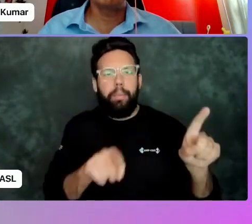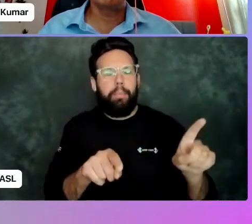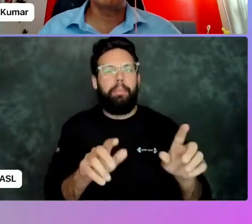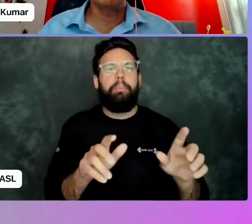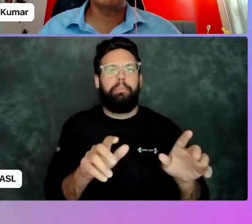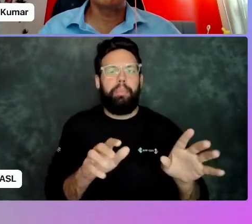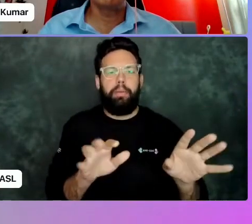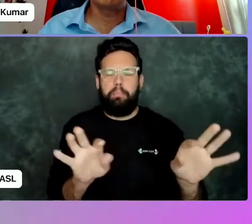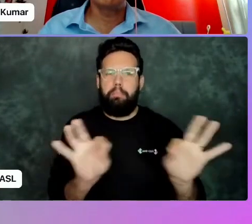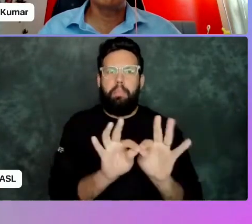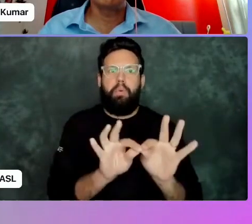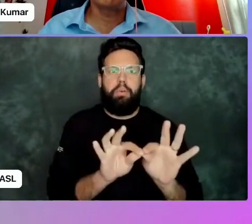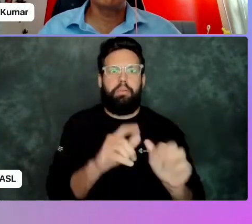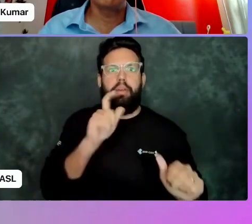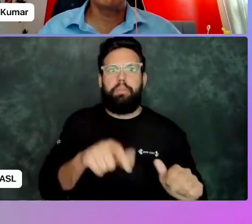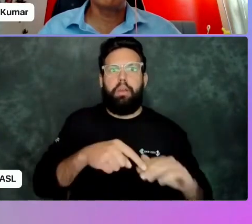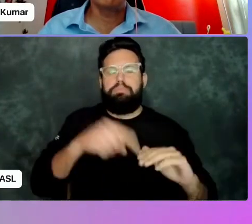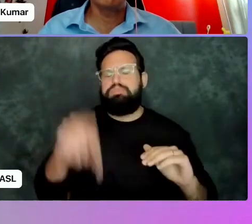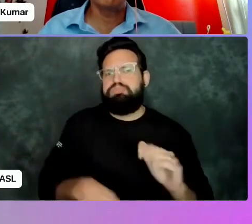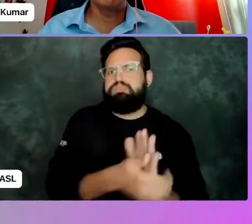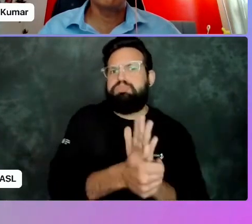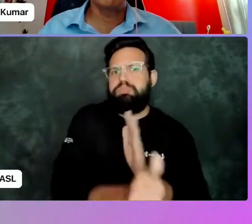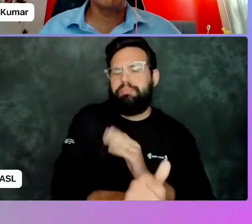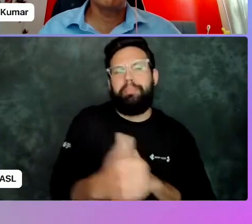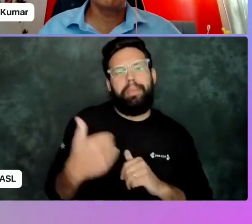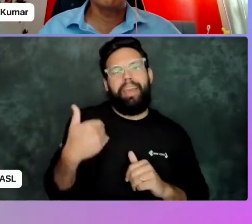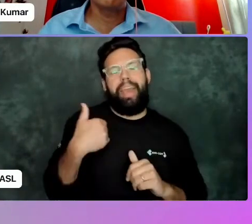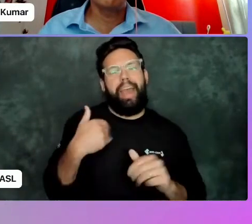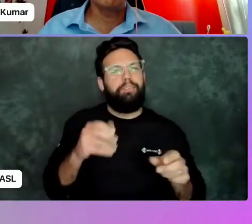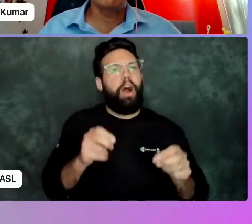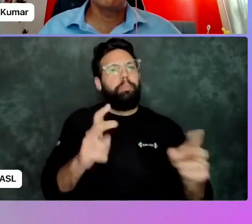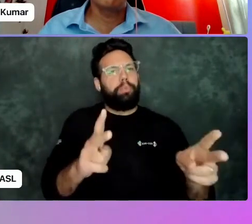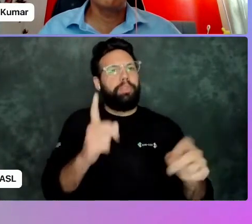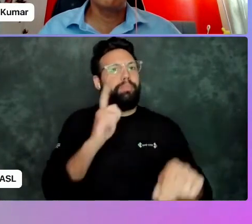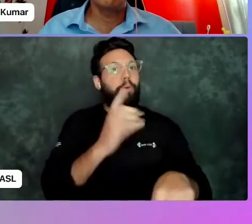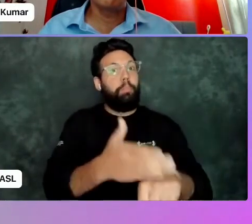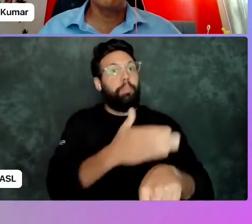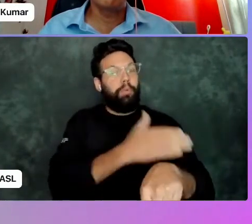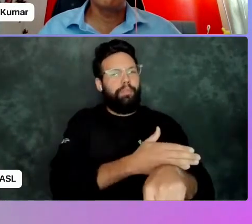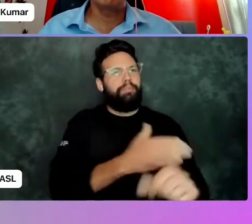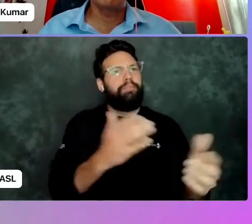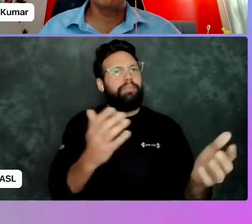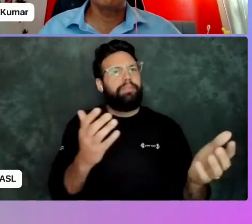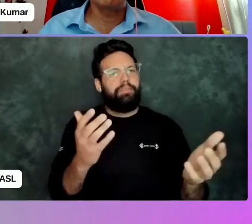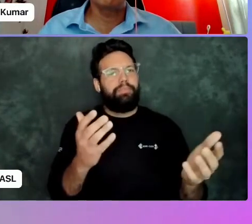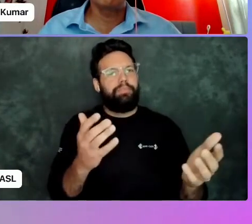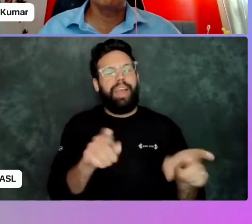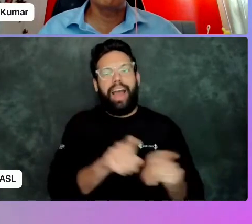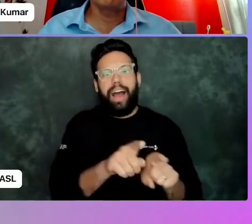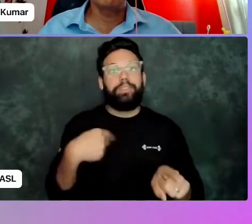So, you know, we definitely have some room to improve there. Because as we roll out more features, we always kind of keep ourselves honest,